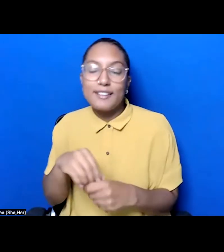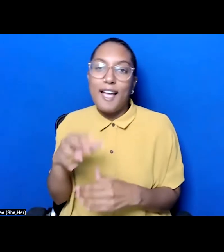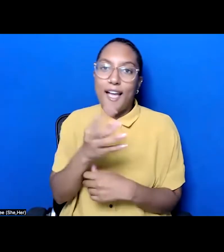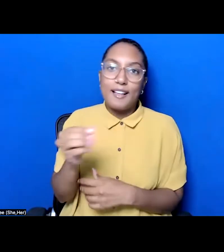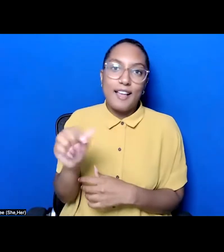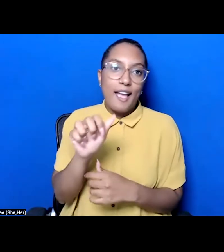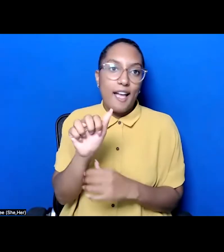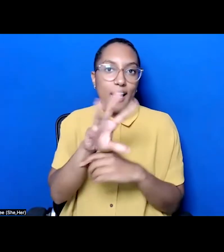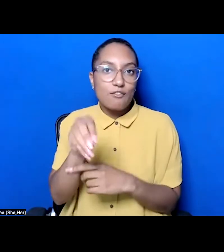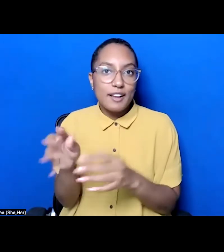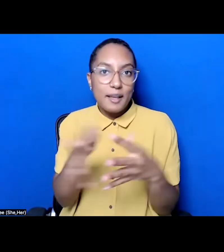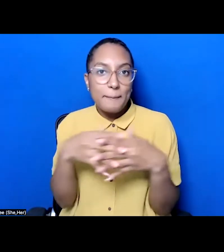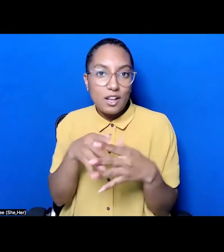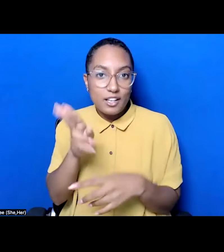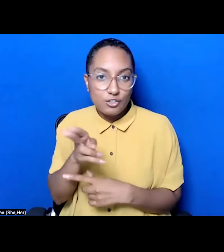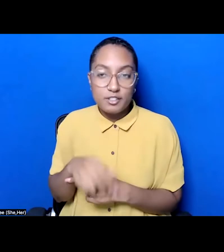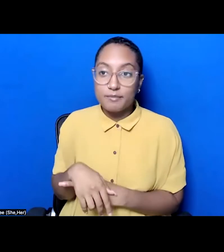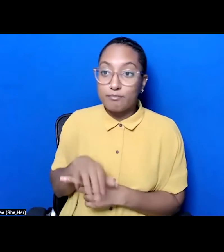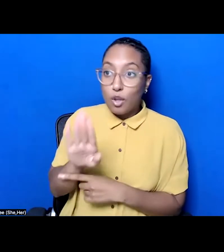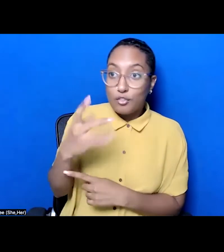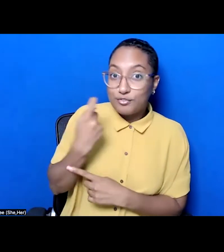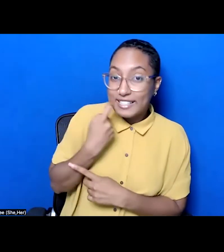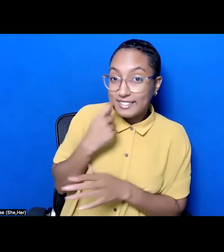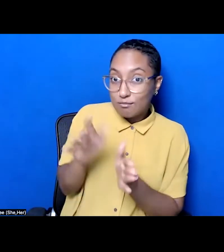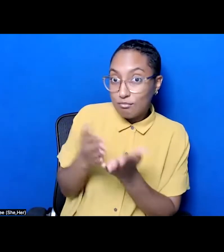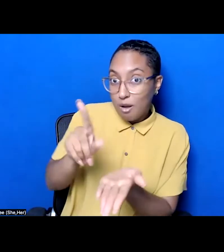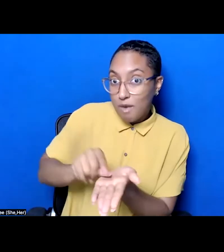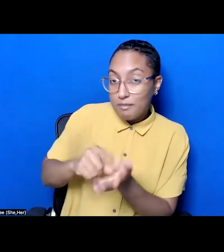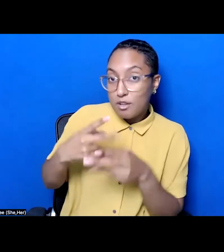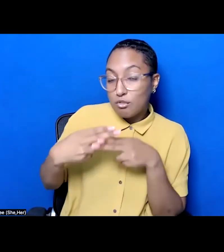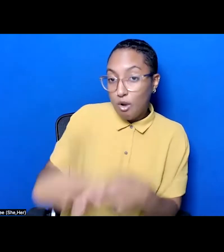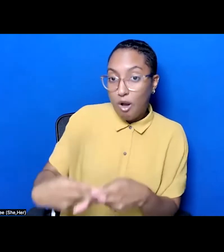is Driving While Black: African-American Travel and the Road to Civil Rights.